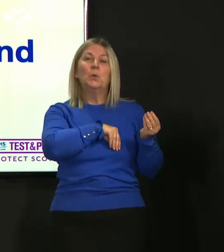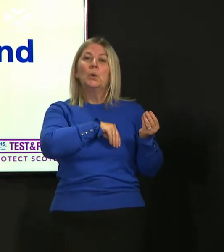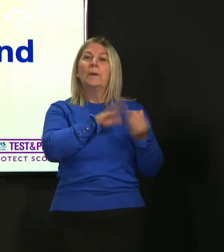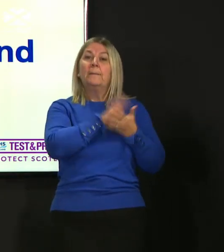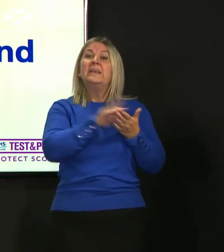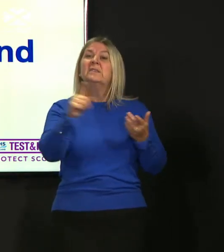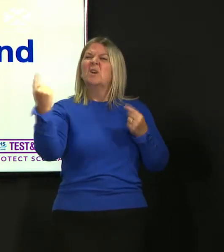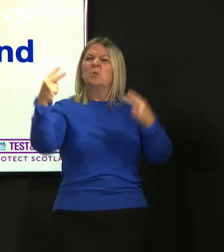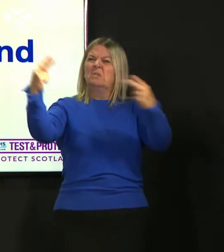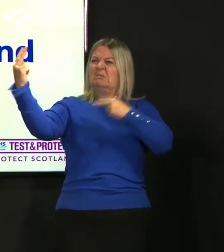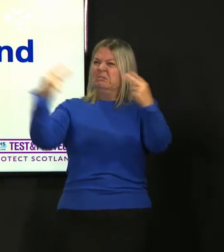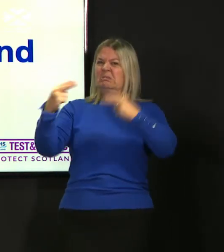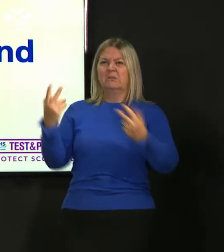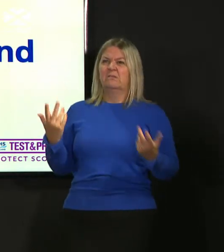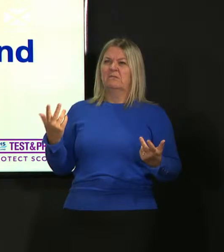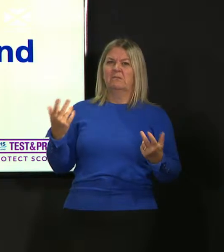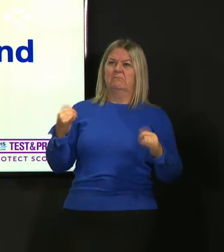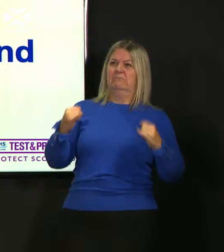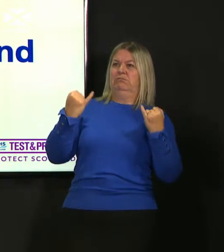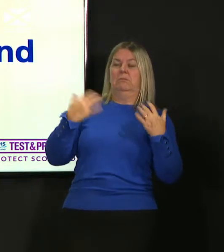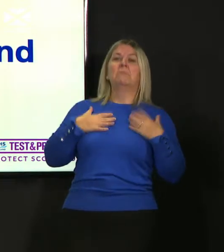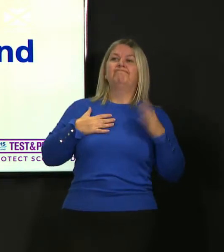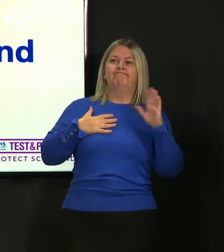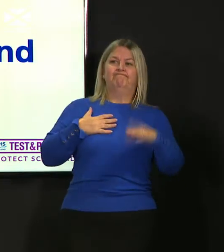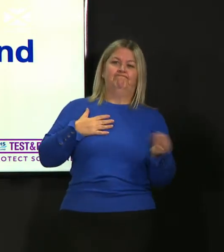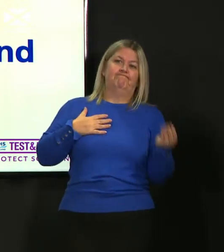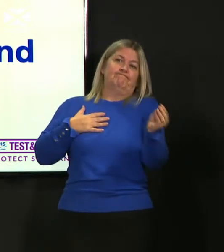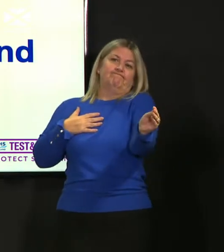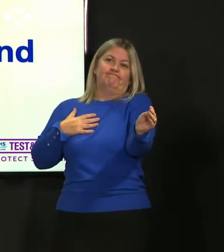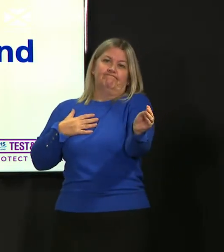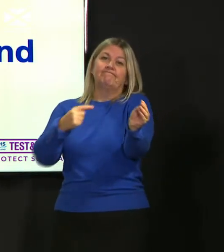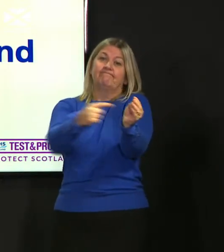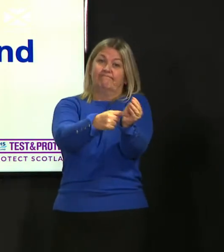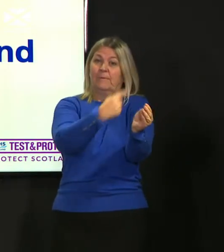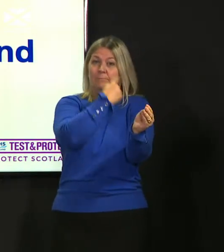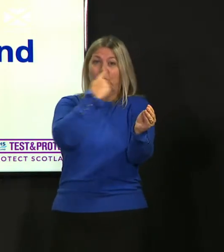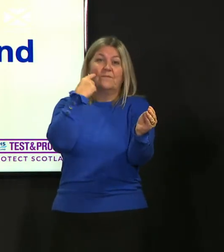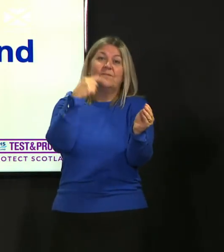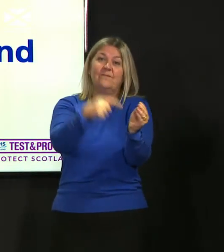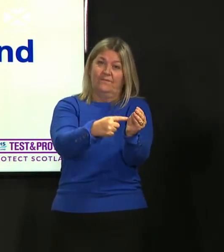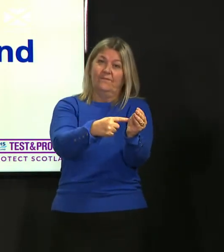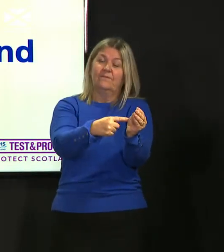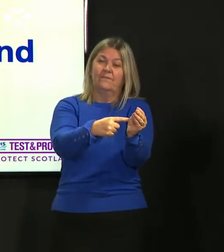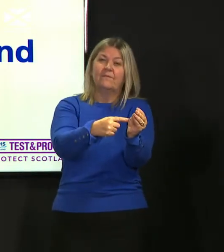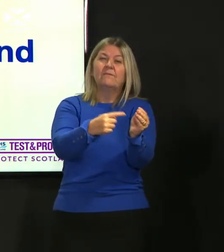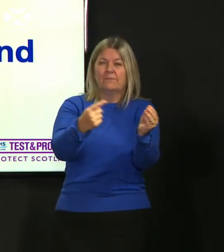it will be available to people very soon and that is important. But what I would say as well to all